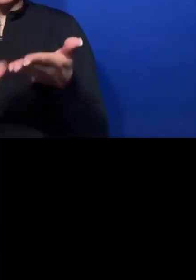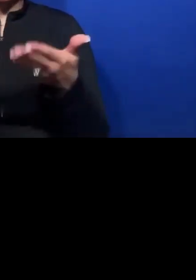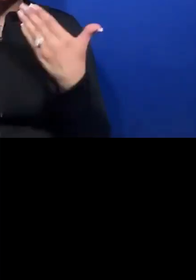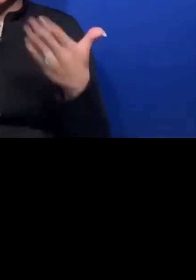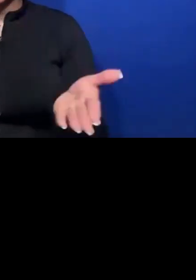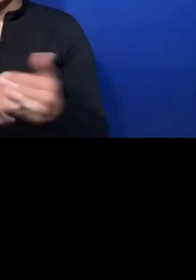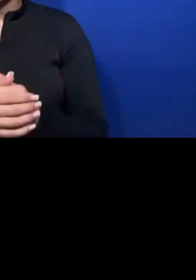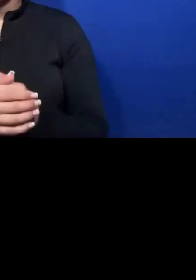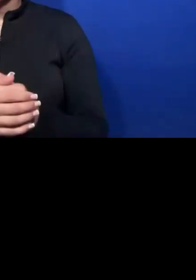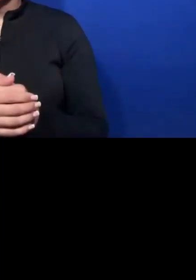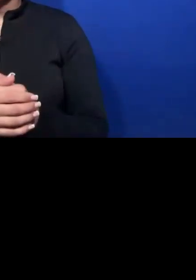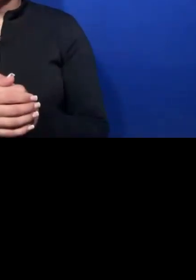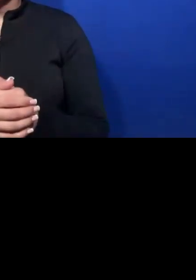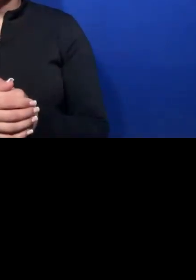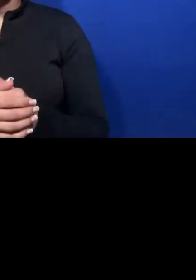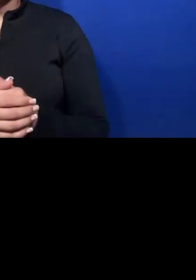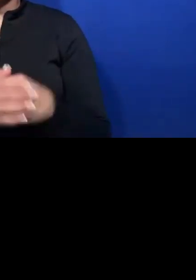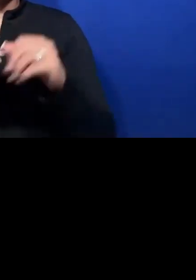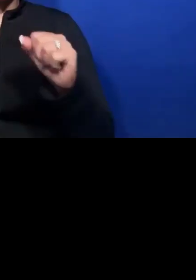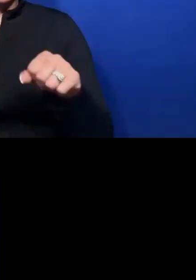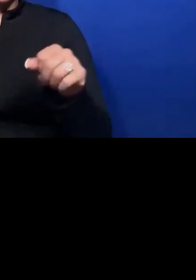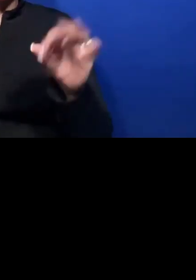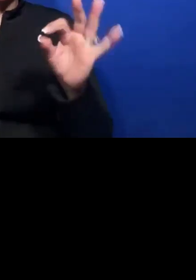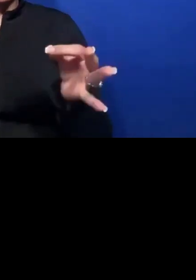But, we can definitely share that information again